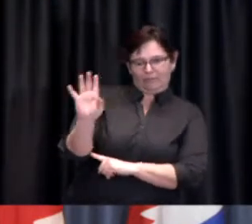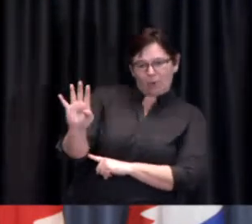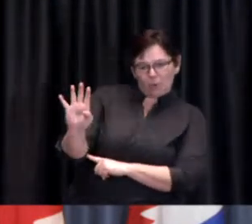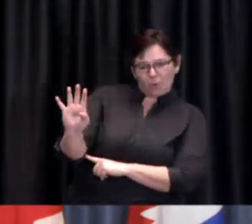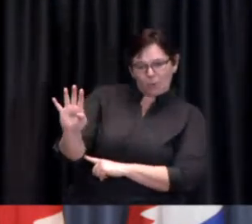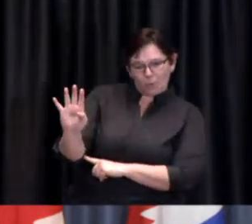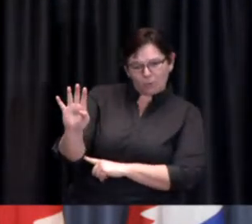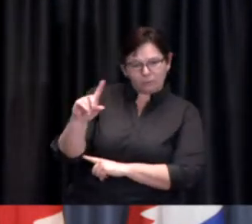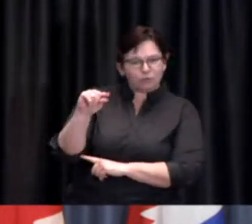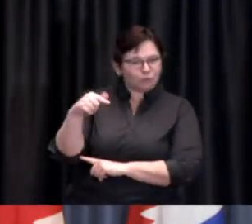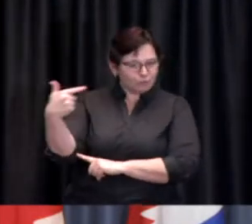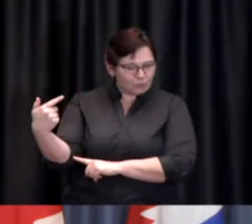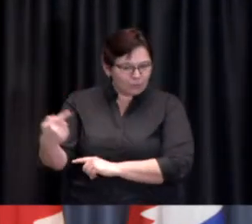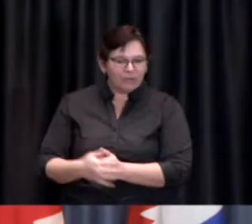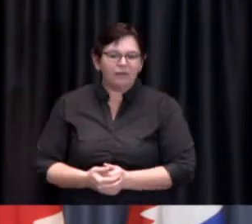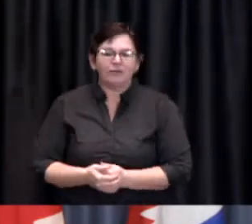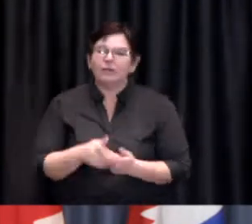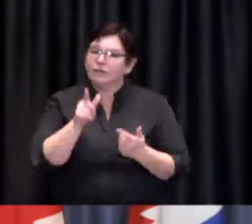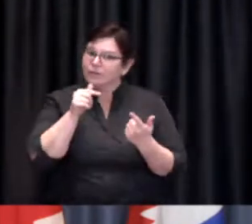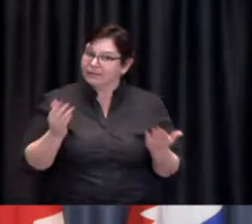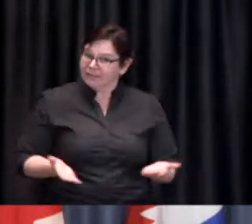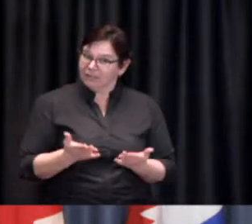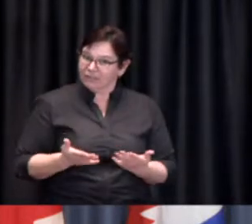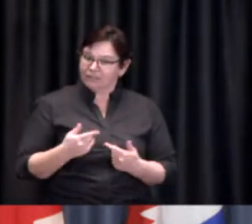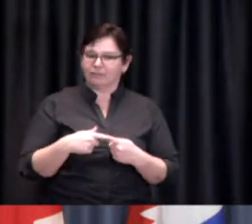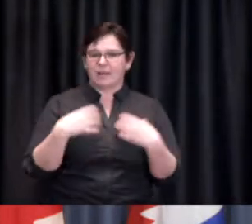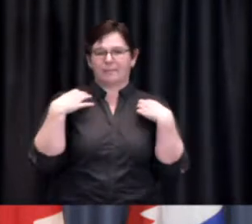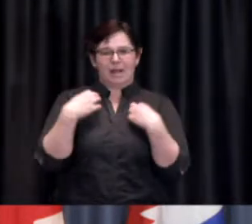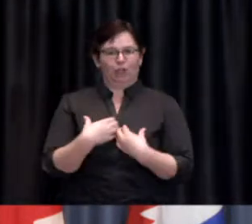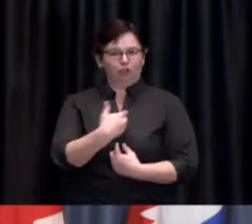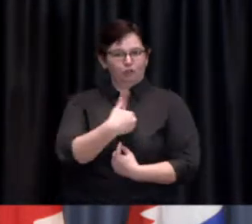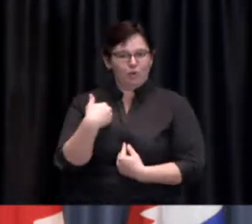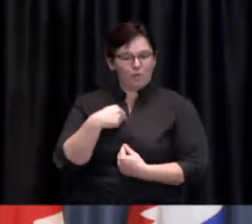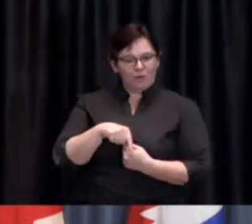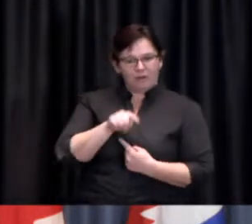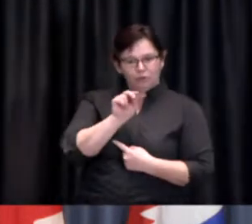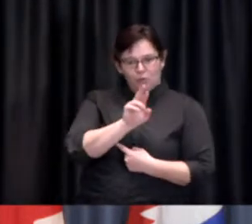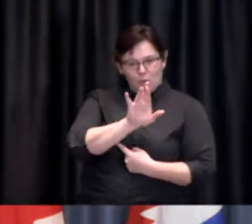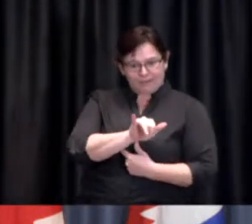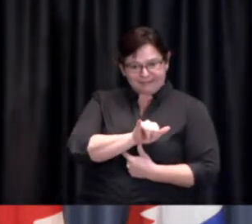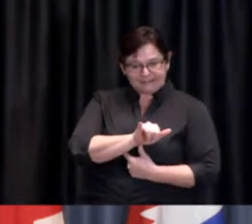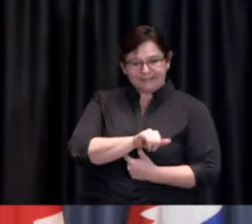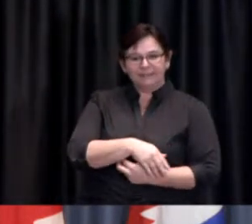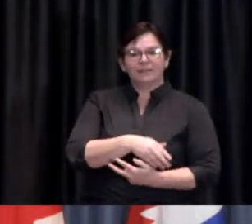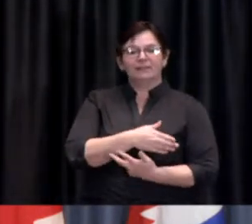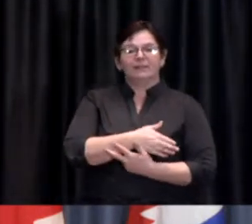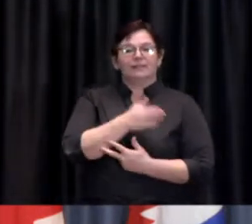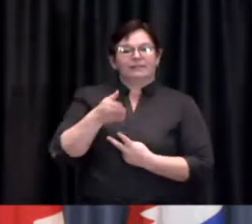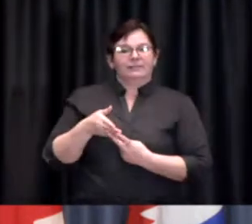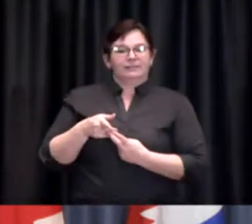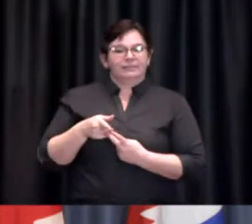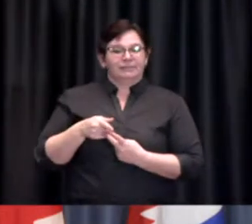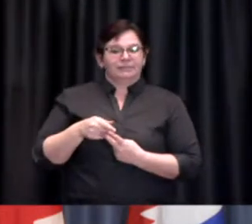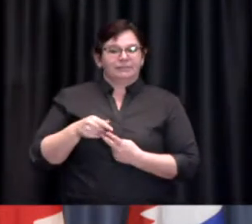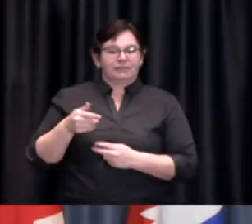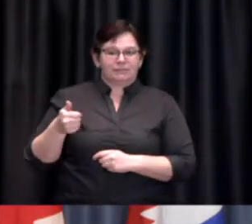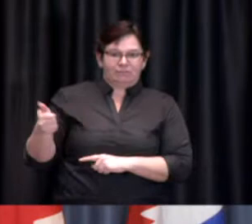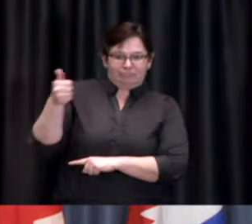Joining us is Toronto Mayor John Tory and Toronto's Medical Officer of Health Dr. Eileen de Villa. Mayor Tory.